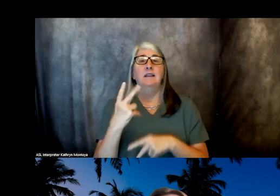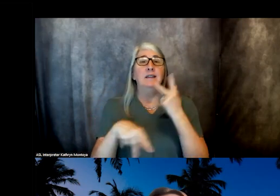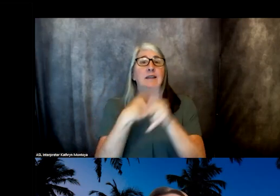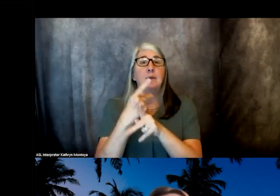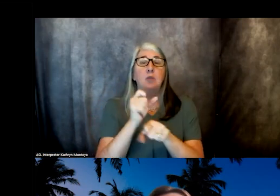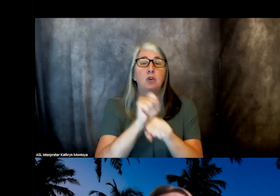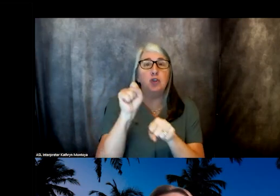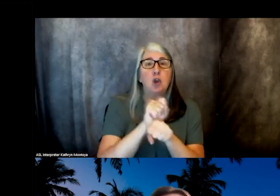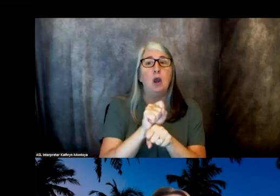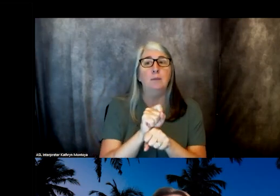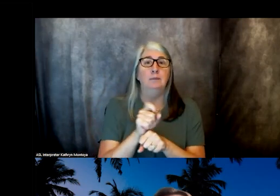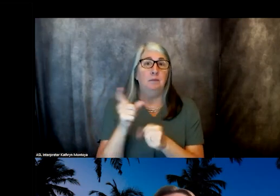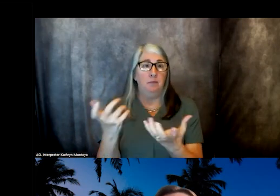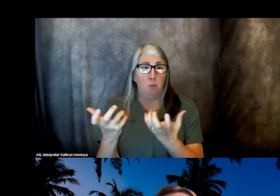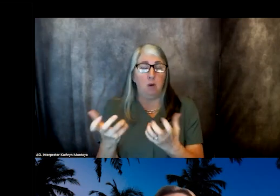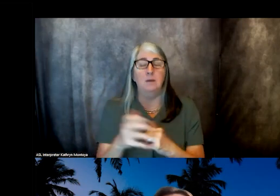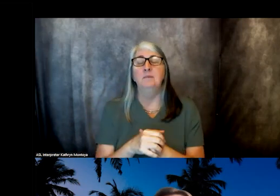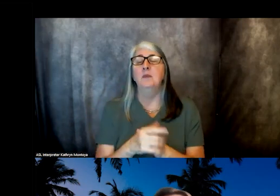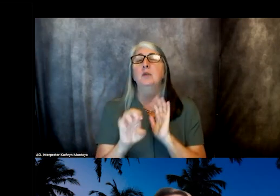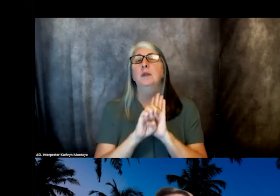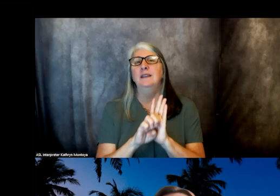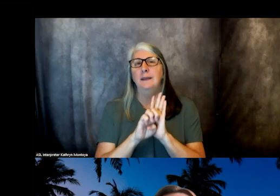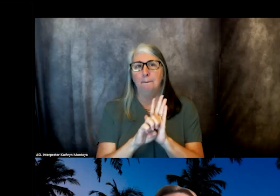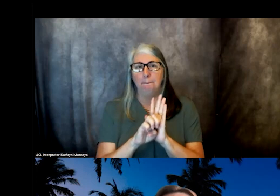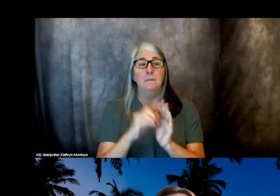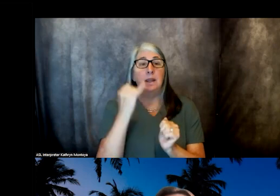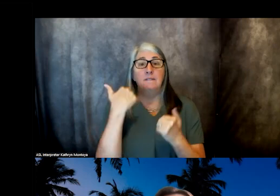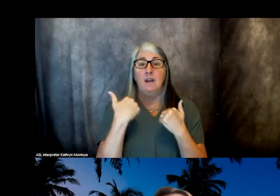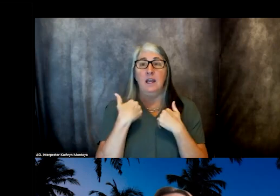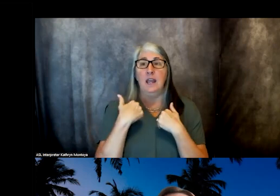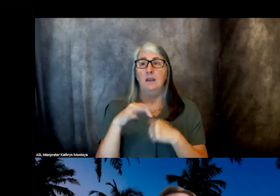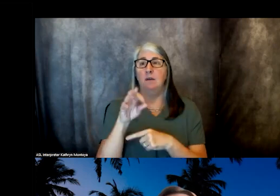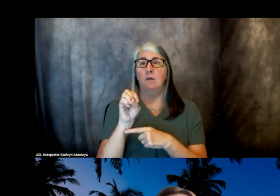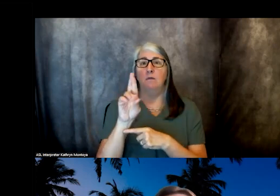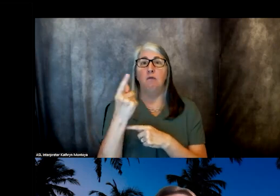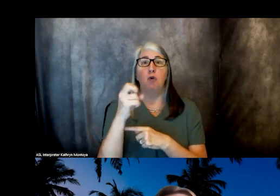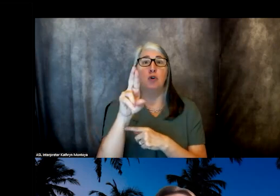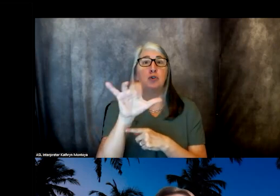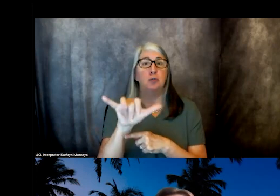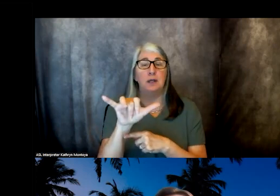SO MAYBE IF I HAD A FORGERY CRIME, I WOULD NOT WORK AT A BANK,